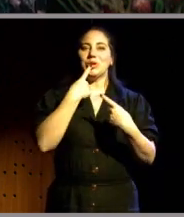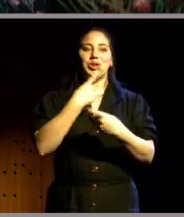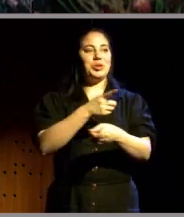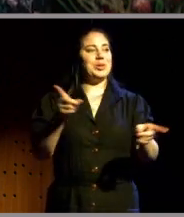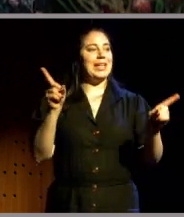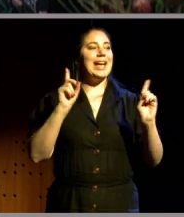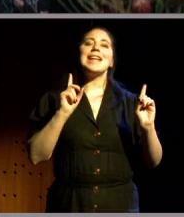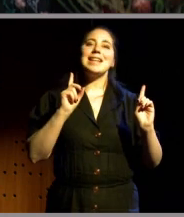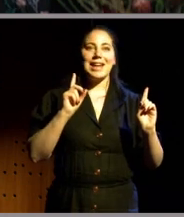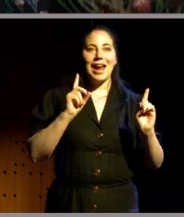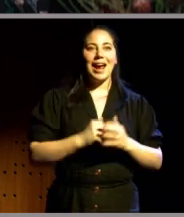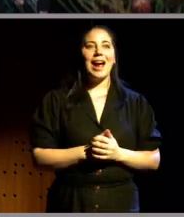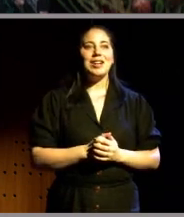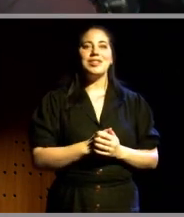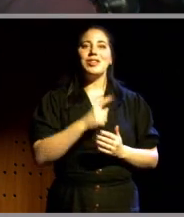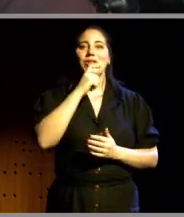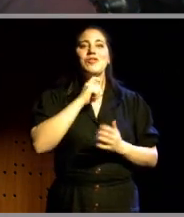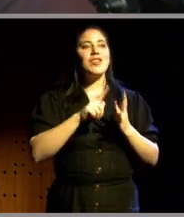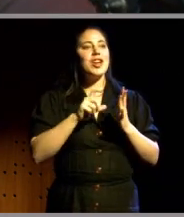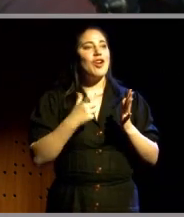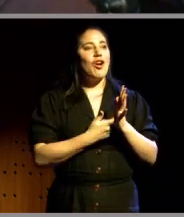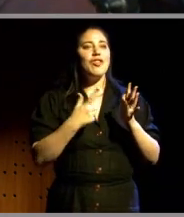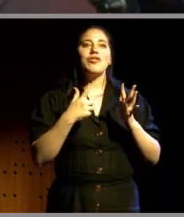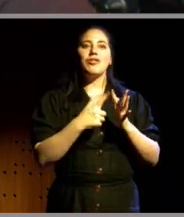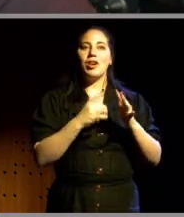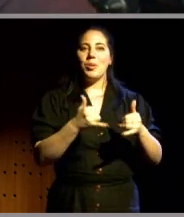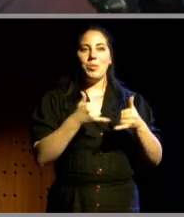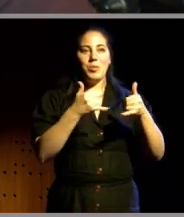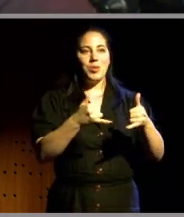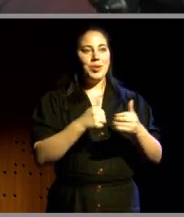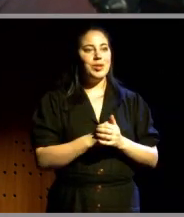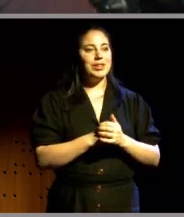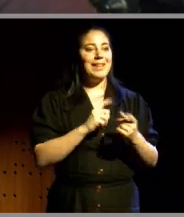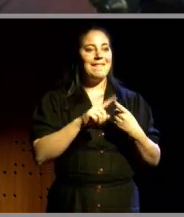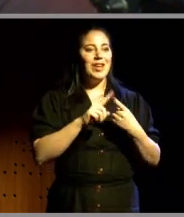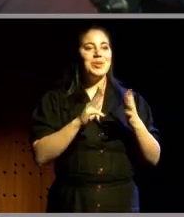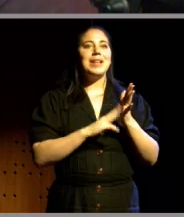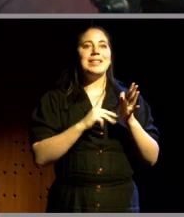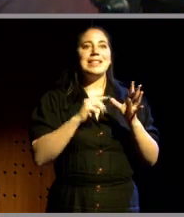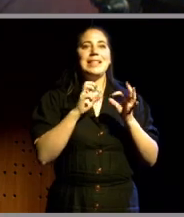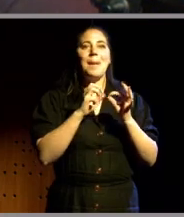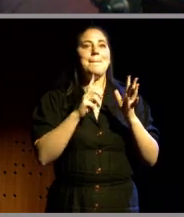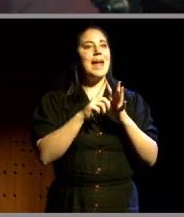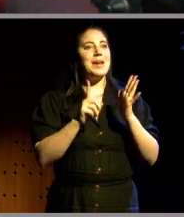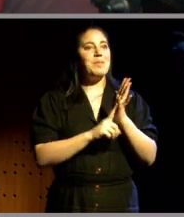Lifetime Achievement Award goes to Mabel Juli.